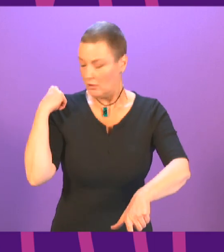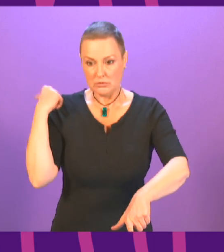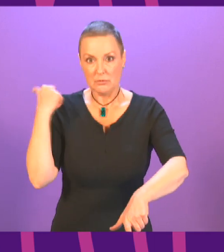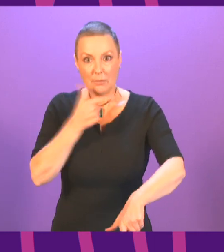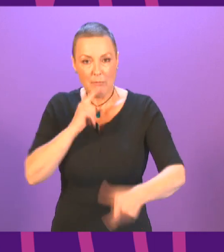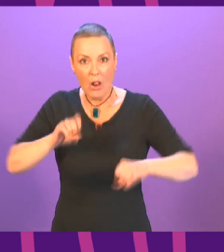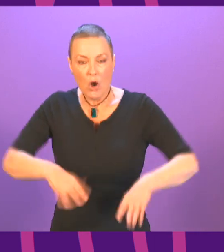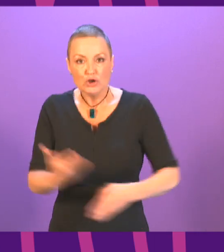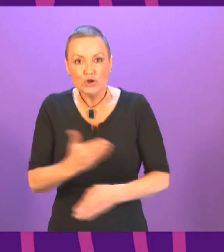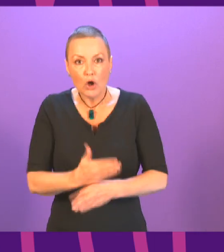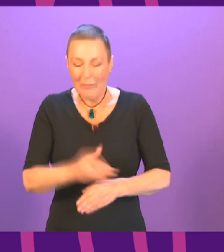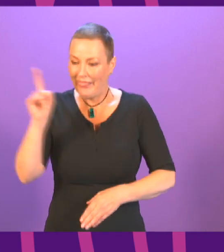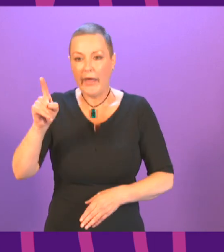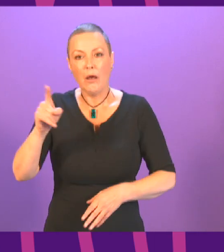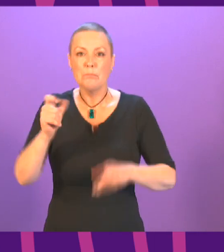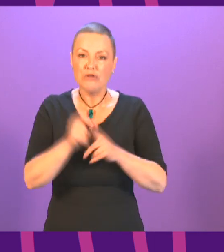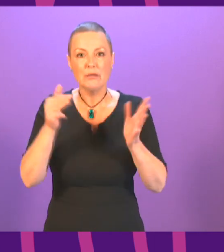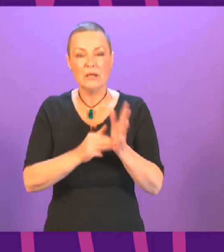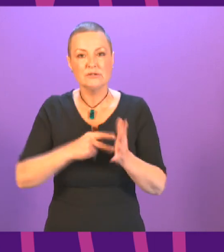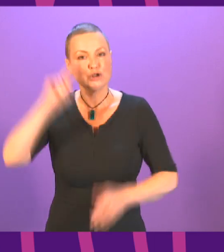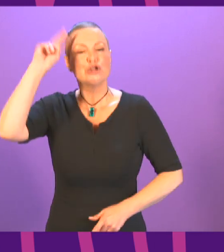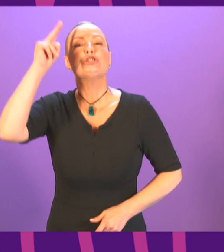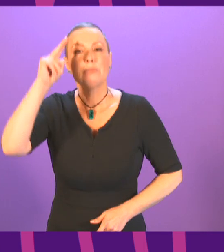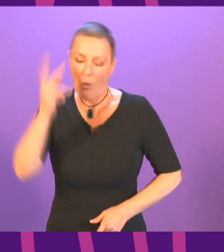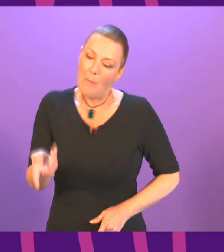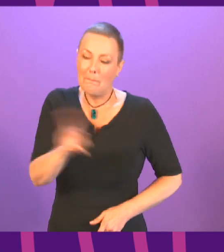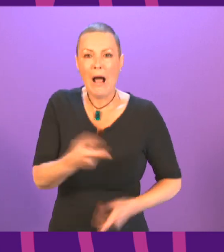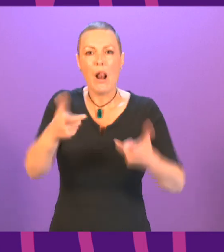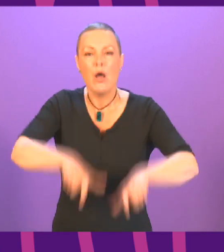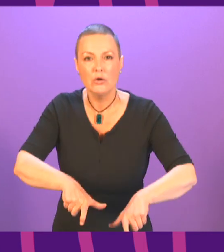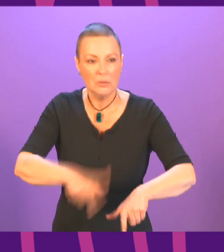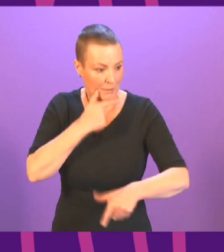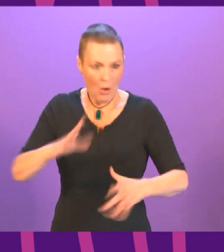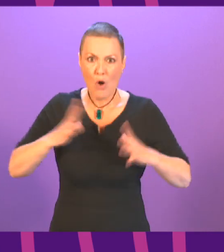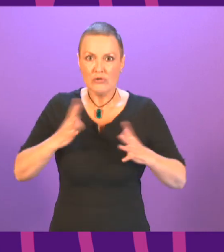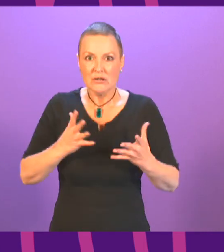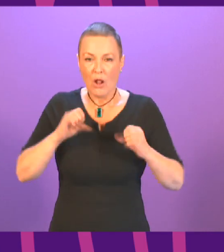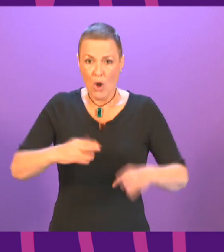Minister’s last-minute U-turn. What engagement is the Scottish Government having with businesses